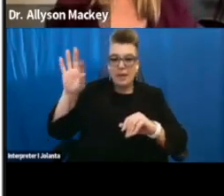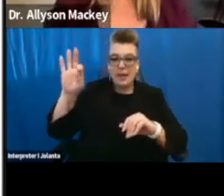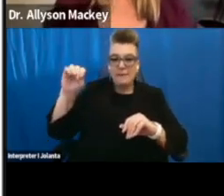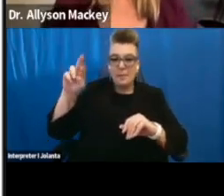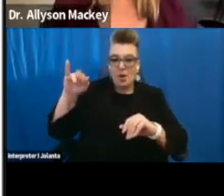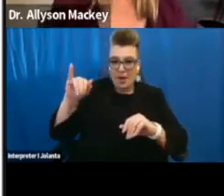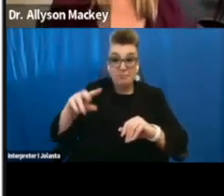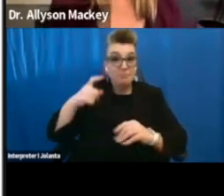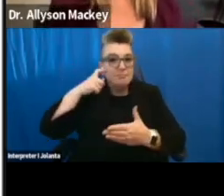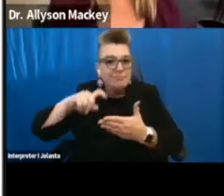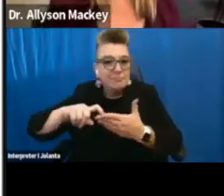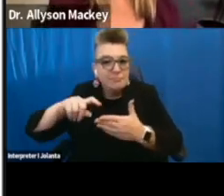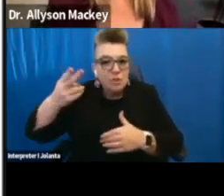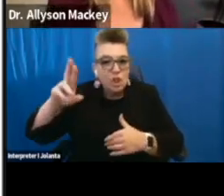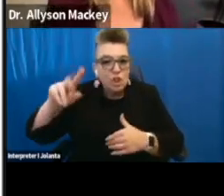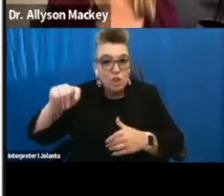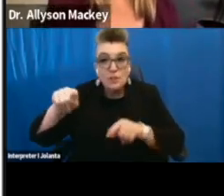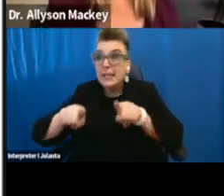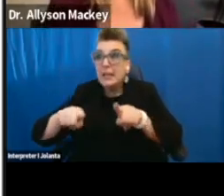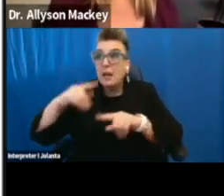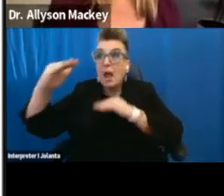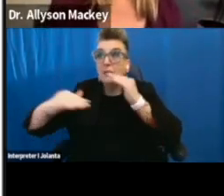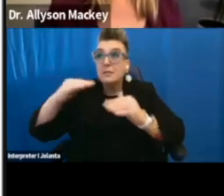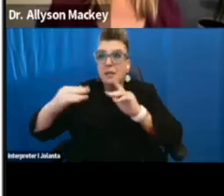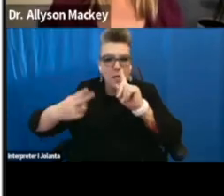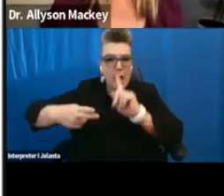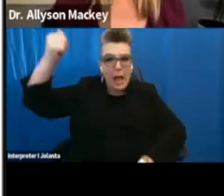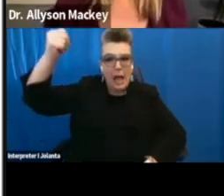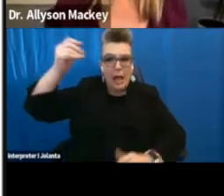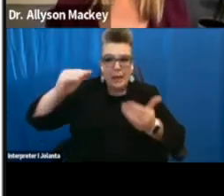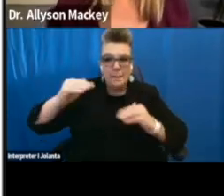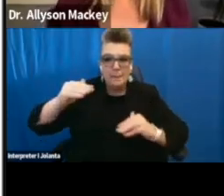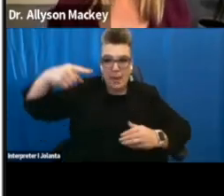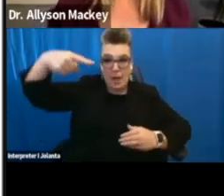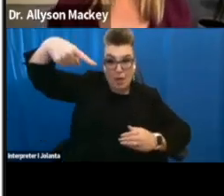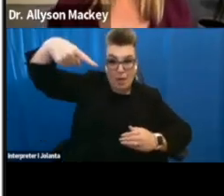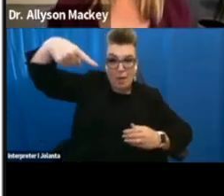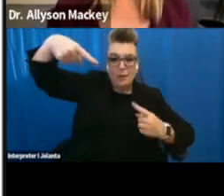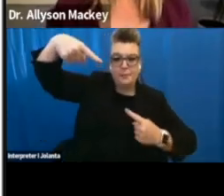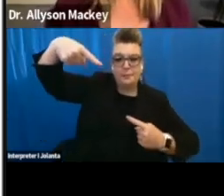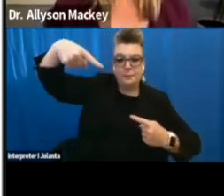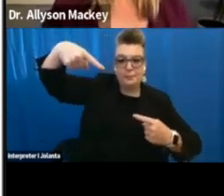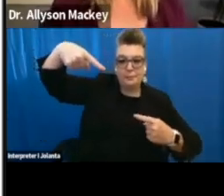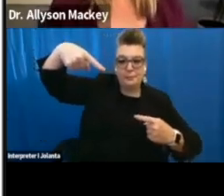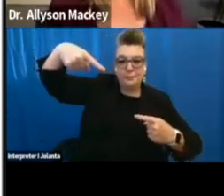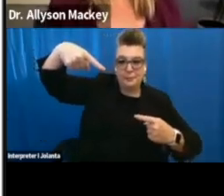much higher in adults than in children as we would expect and we see the same